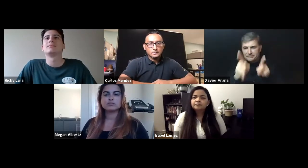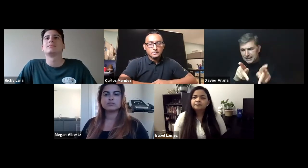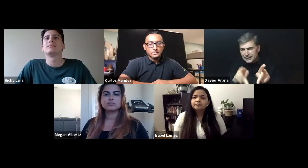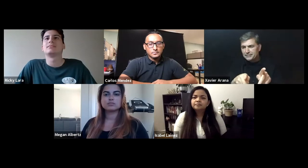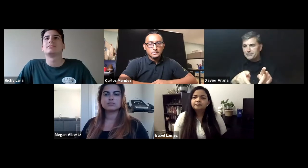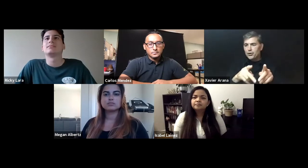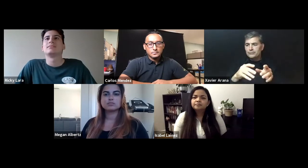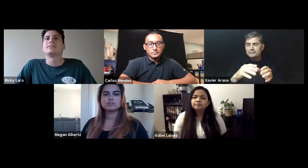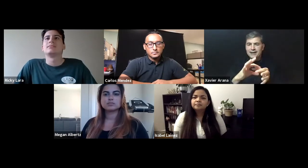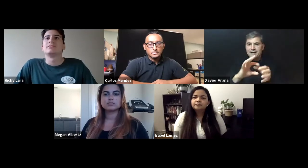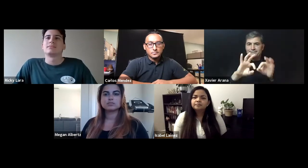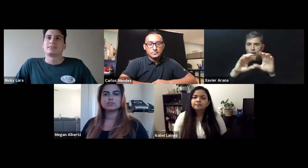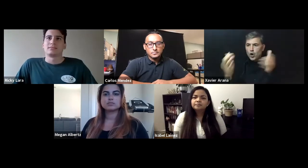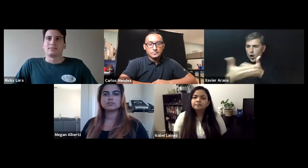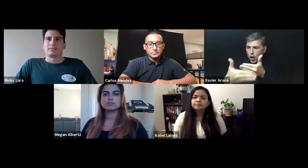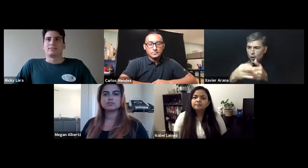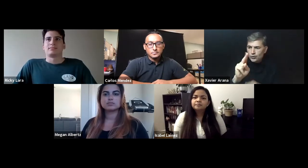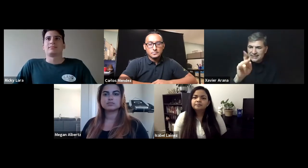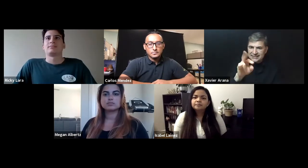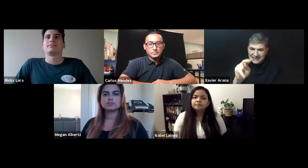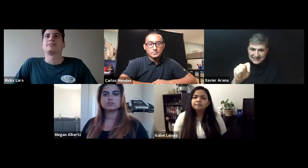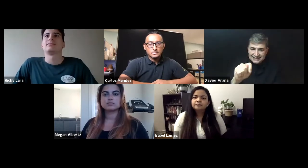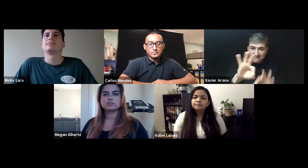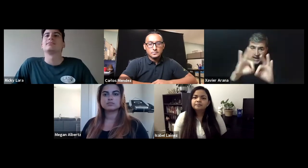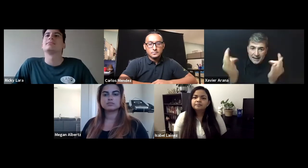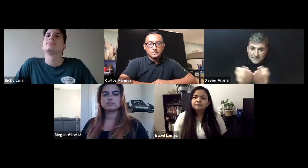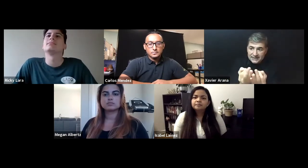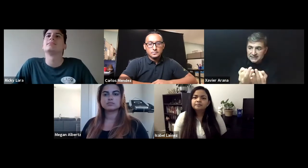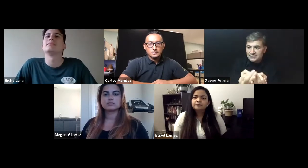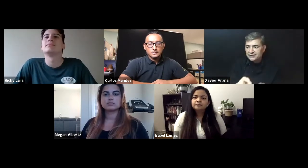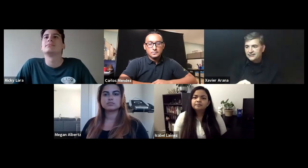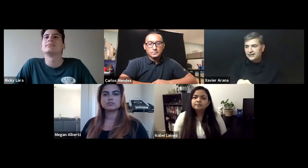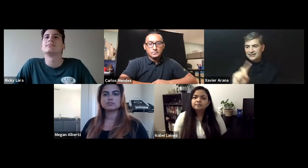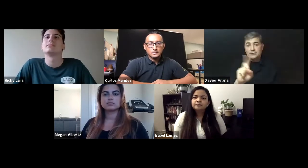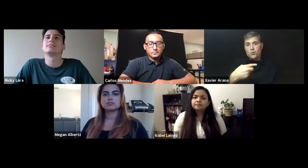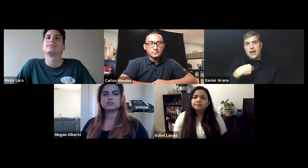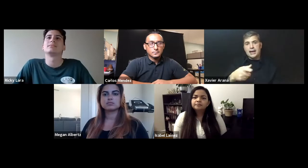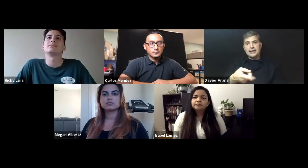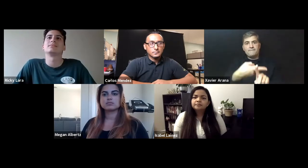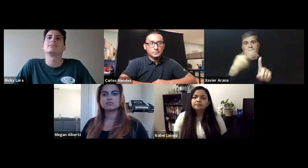of course, is the language and the culture, the food. Everybody's a close-knit family.